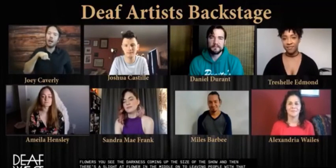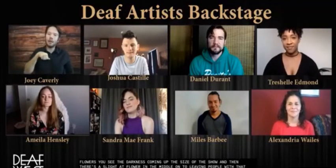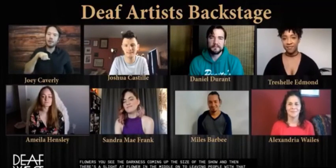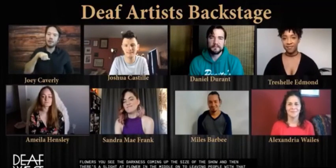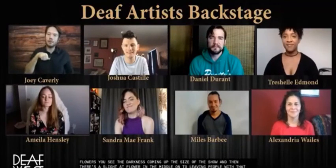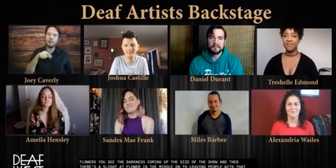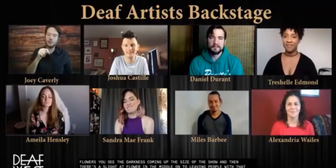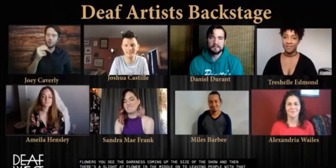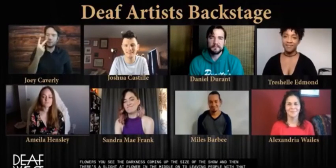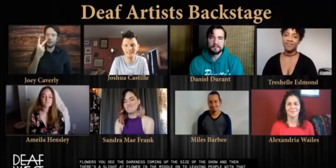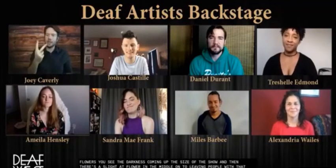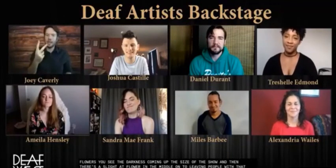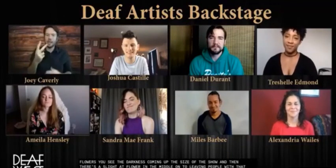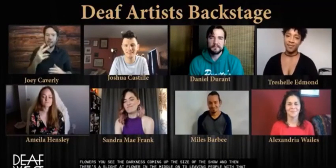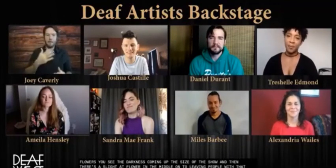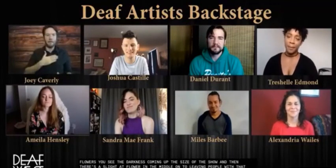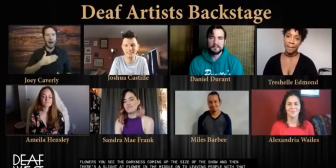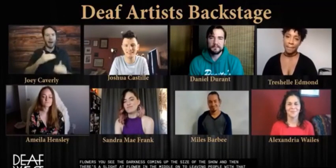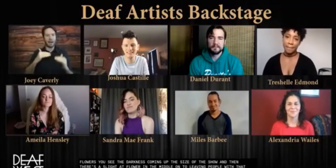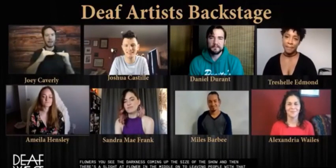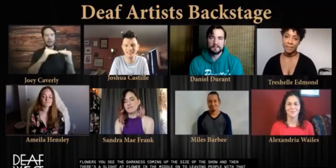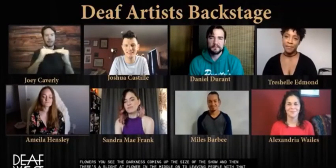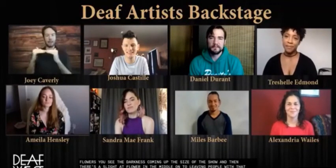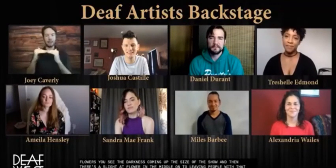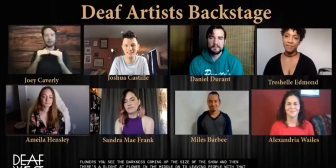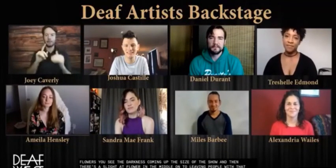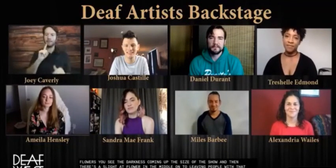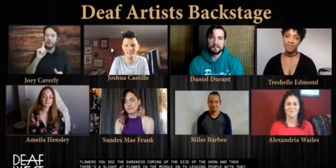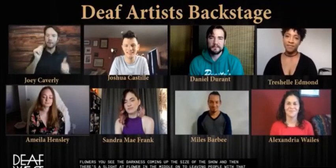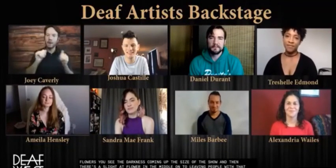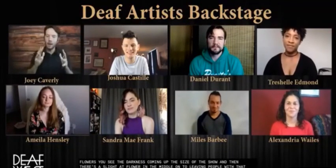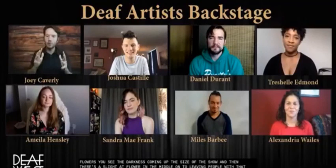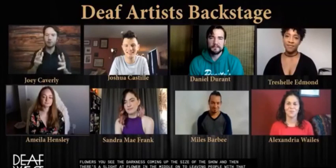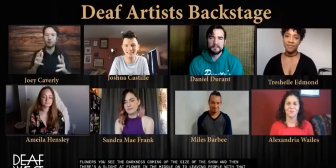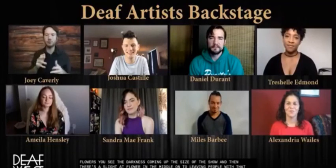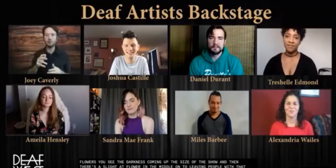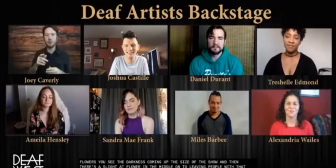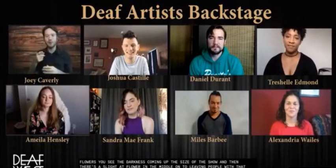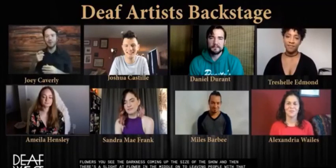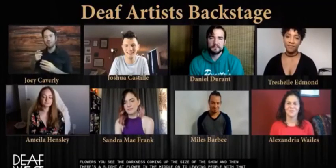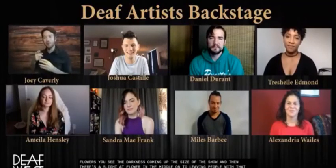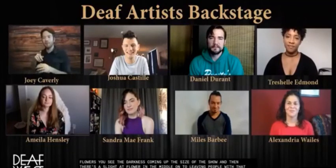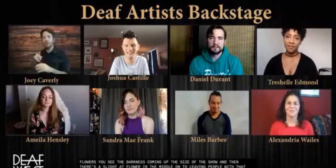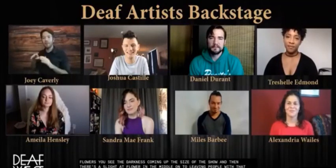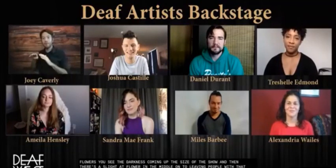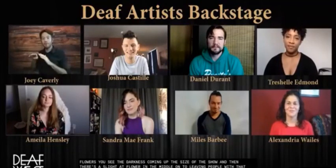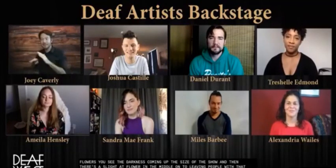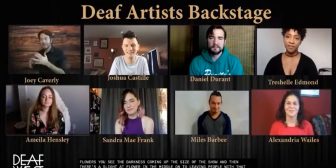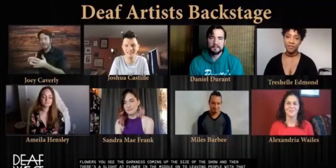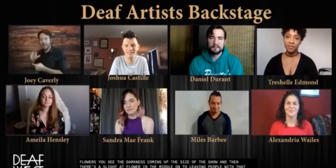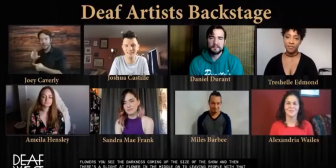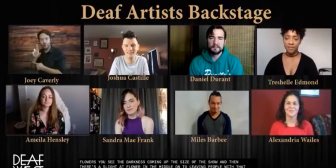I felt proud to see my colleagues and my fellow Deaf performers.